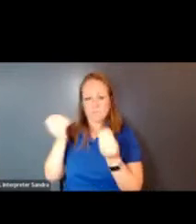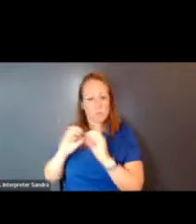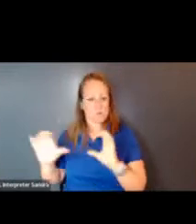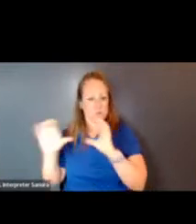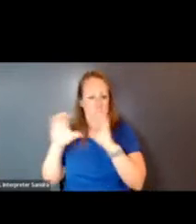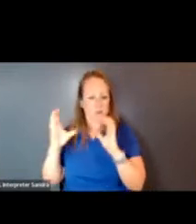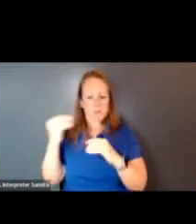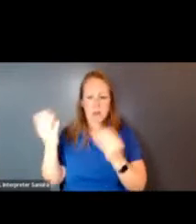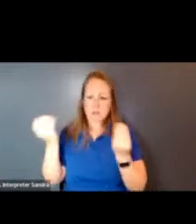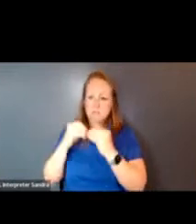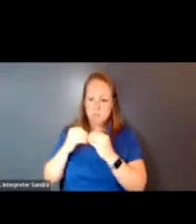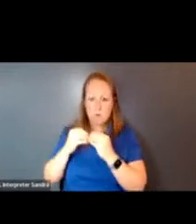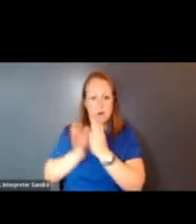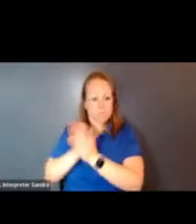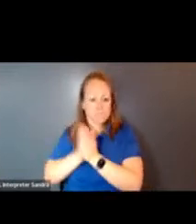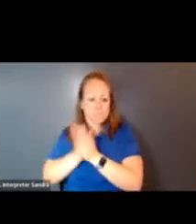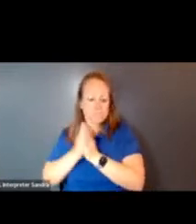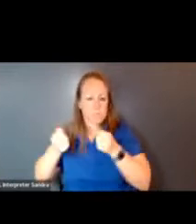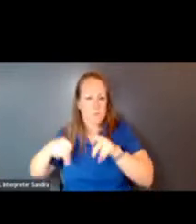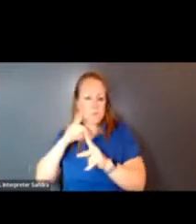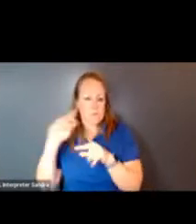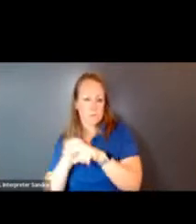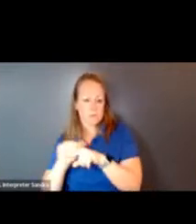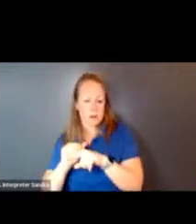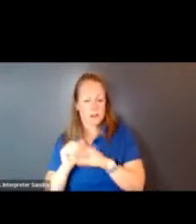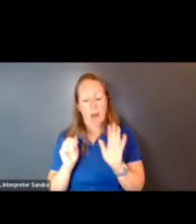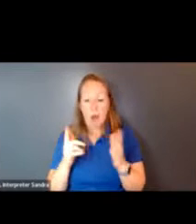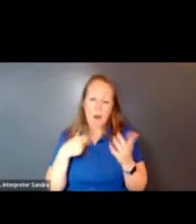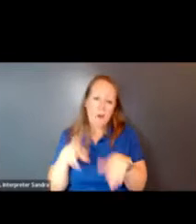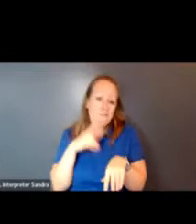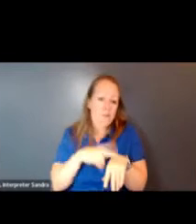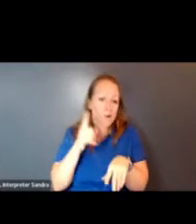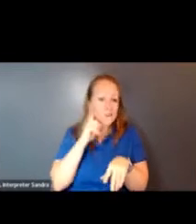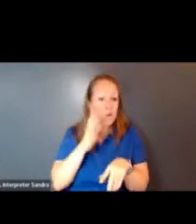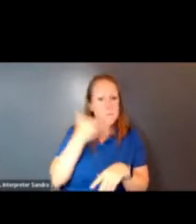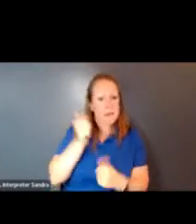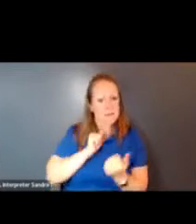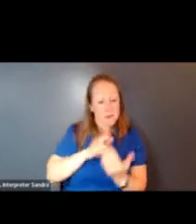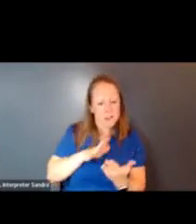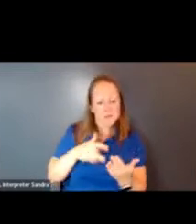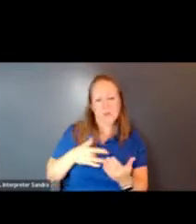training certainly is a best practice, we think the more support the better. But something to keep in mind that